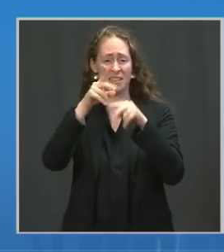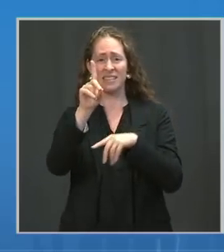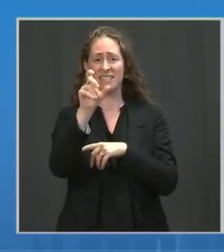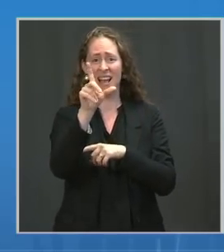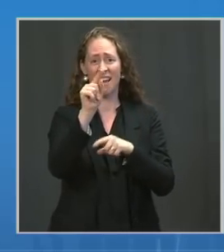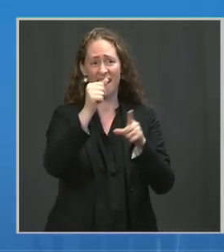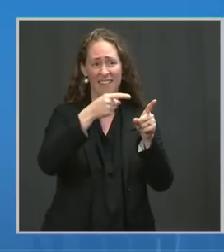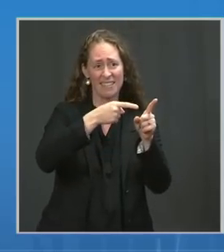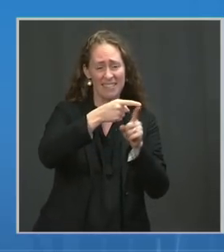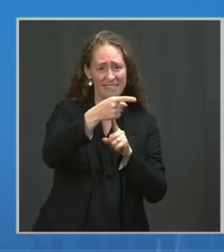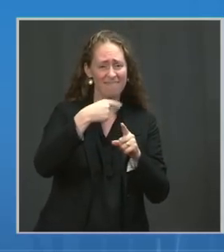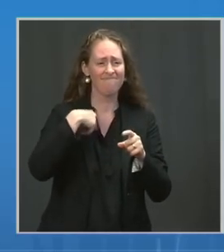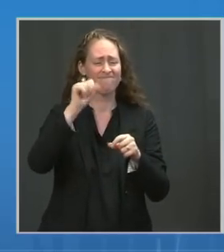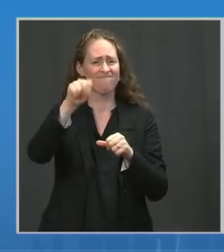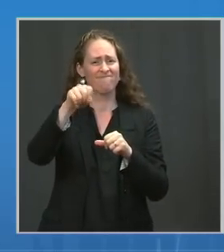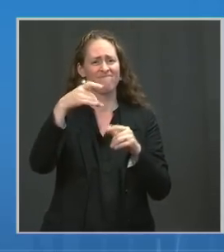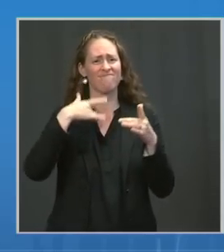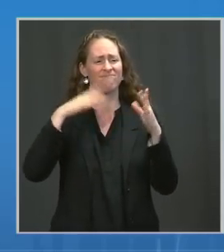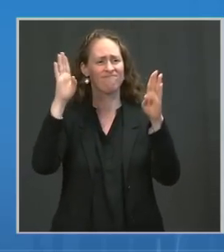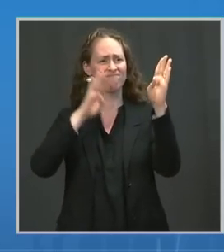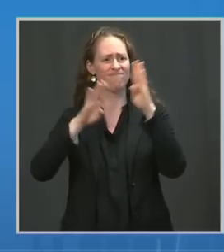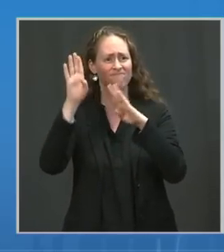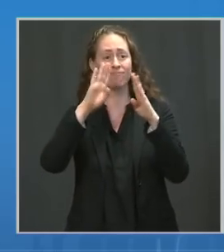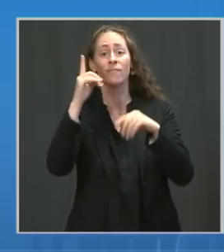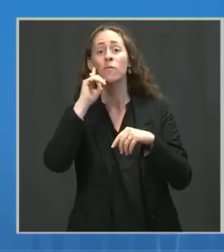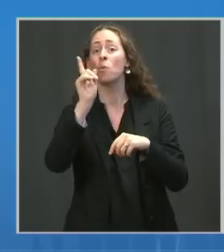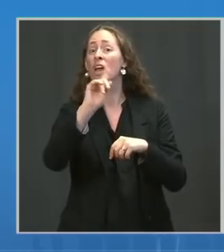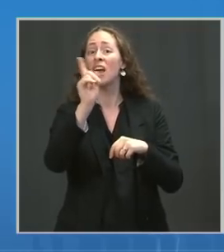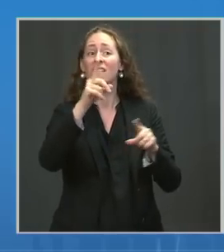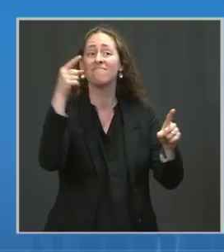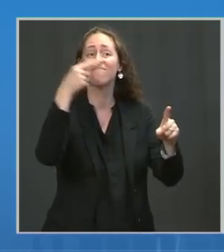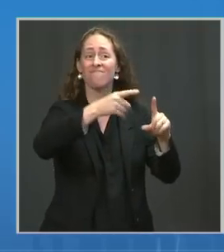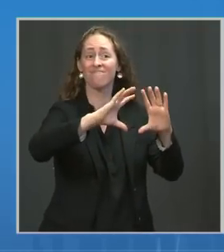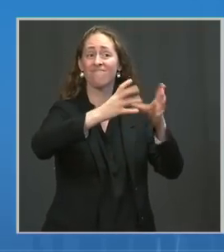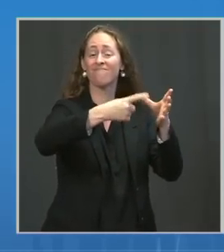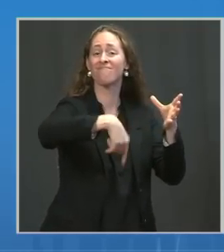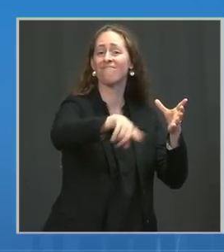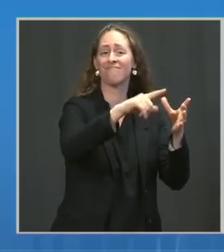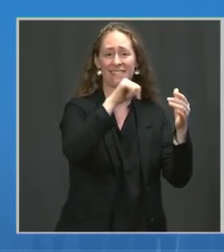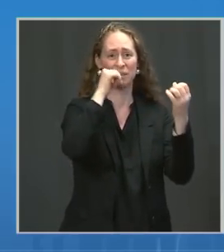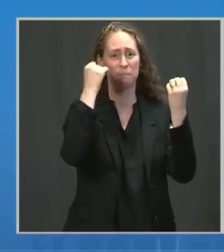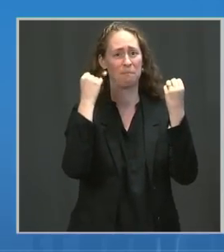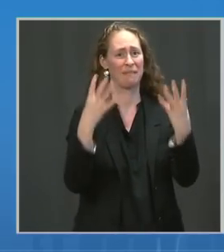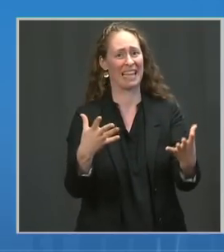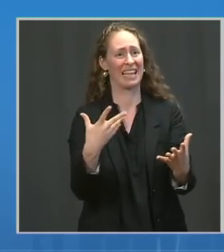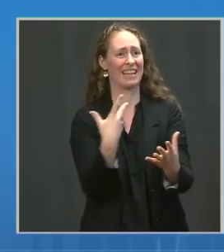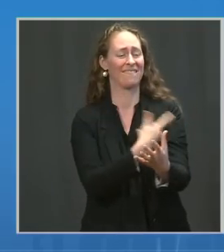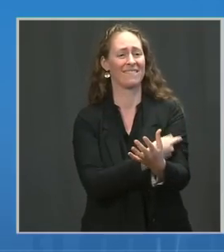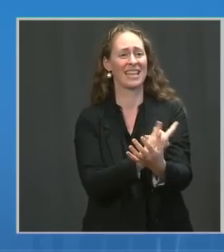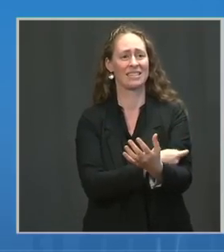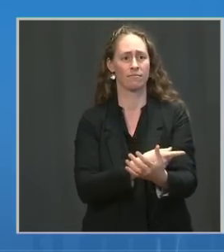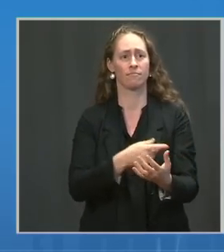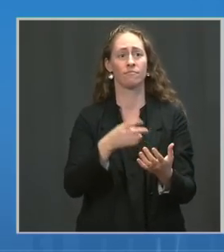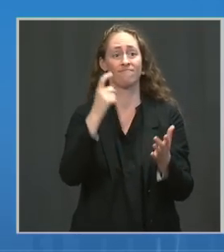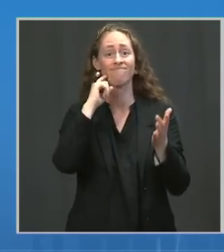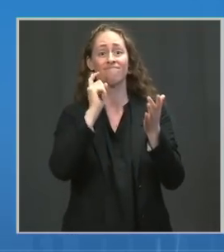with lower vaccination rates. In fact, the seven states with the lowest vaccination rates represent